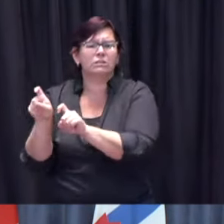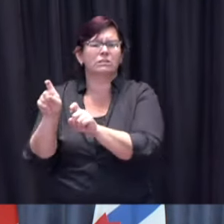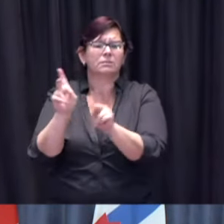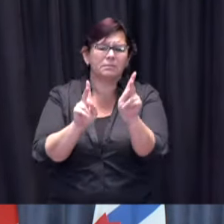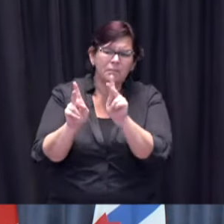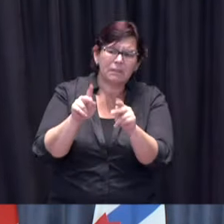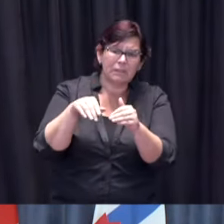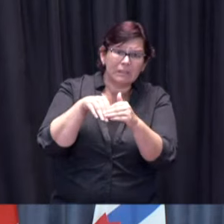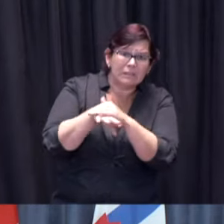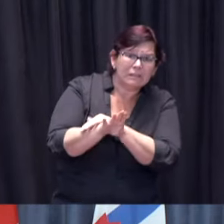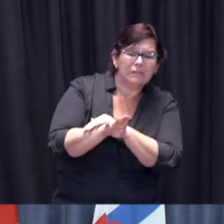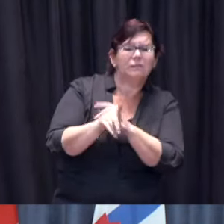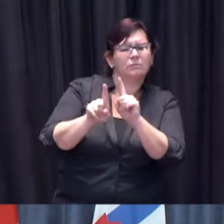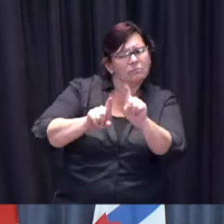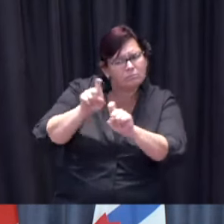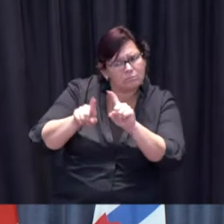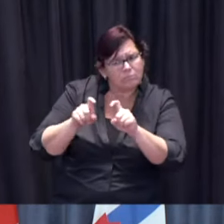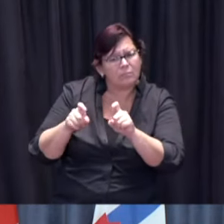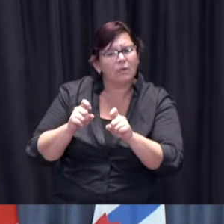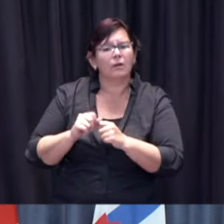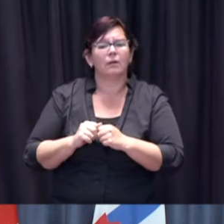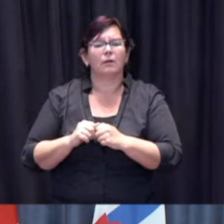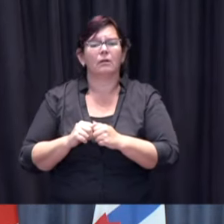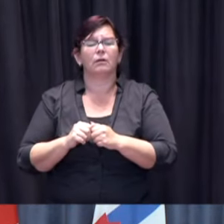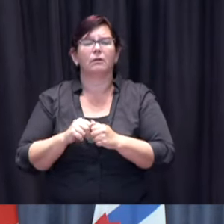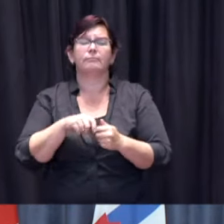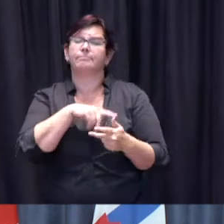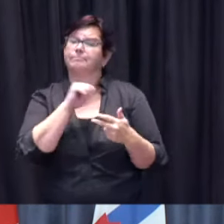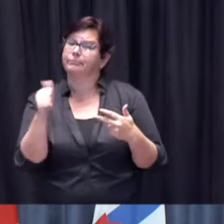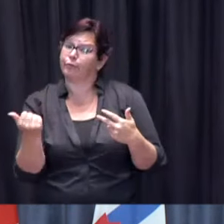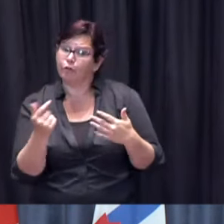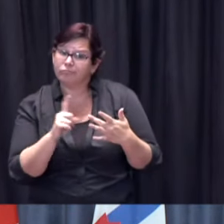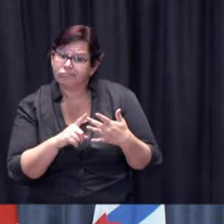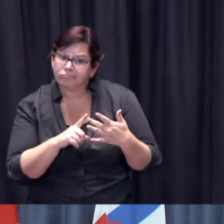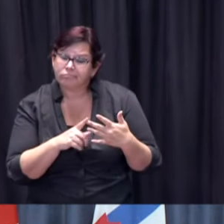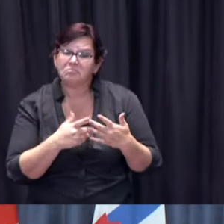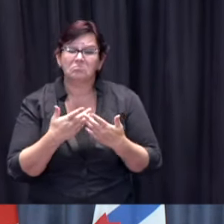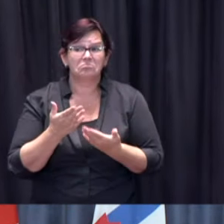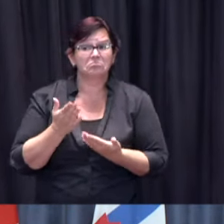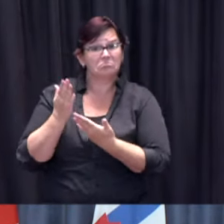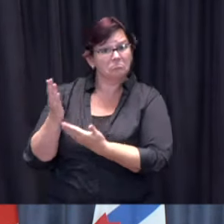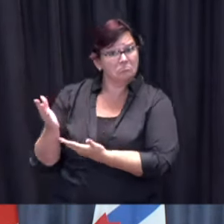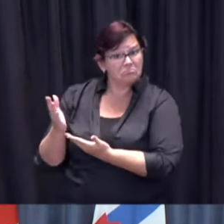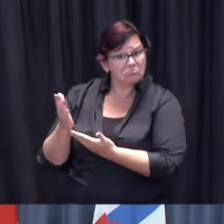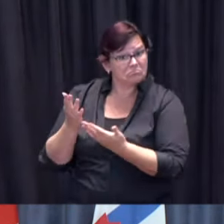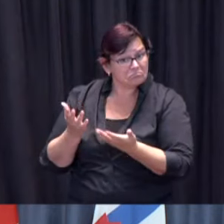The second area that this series of proposals going in front of city council addresses is the one